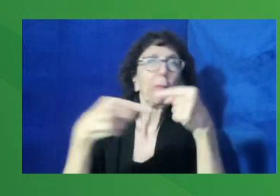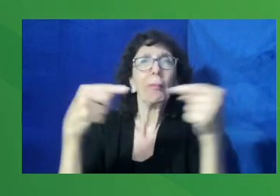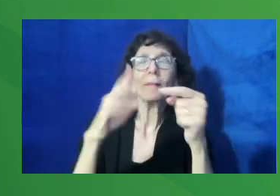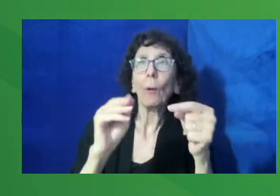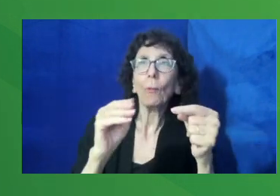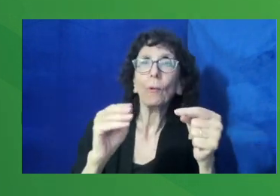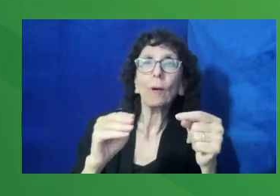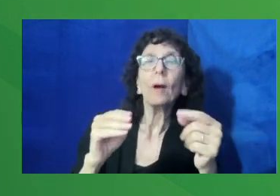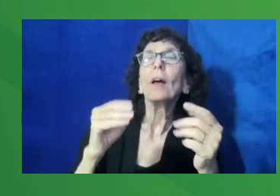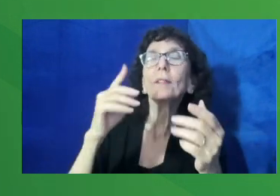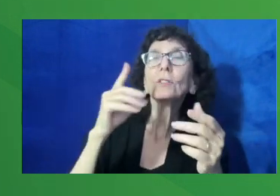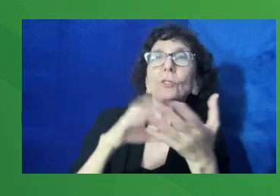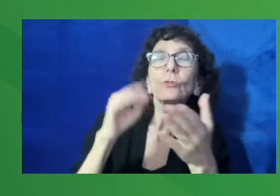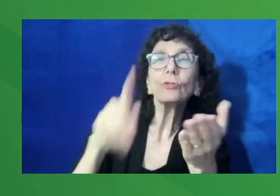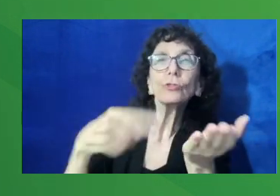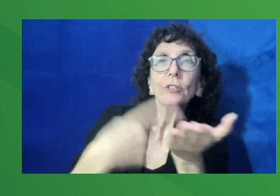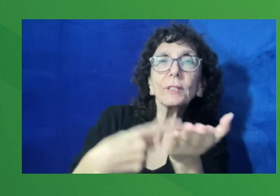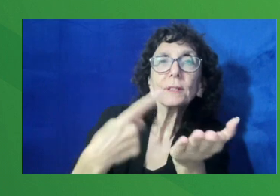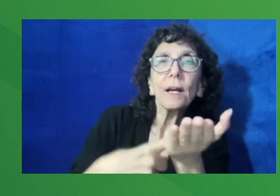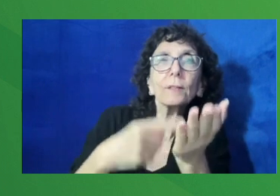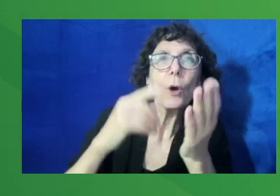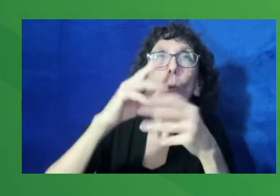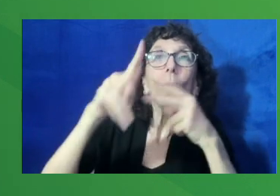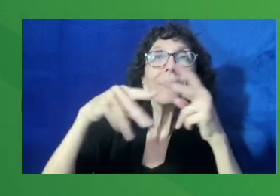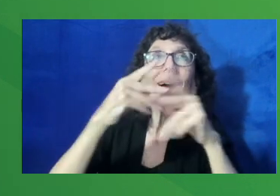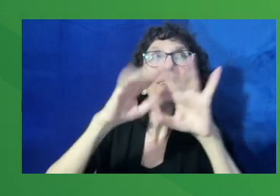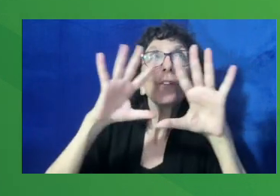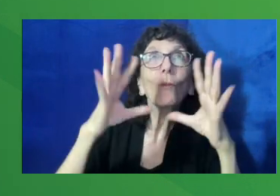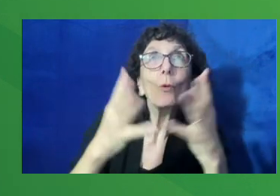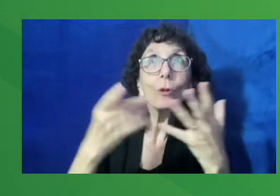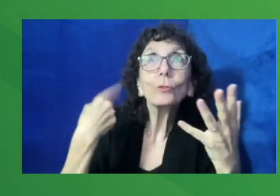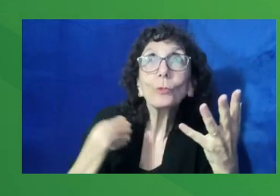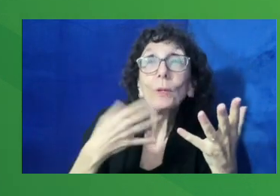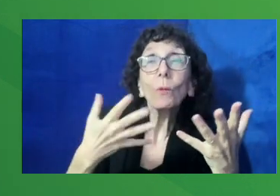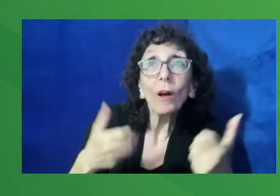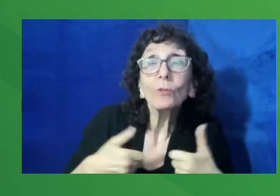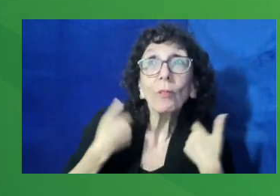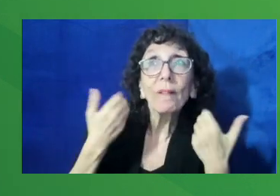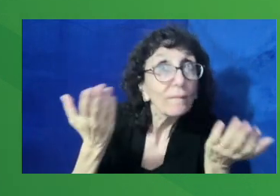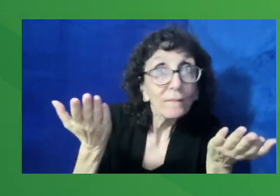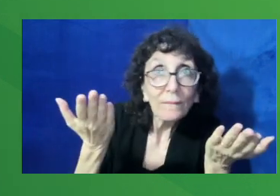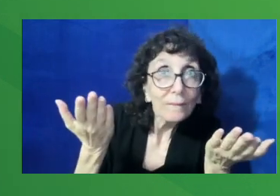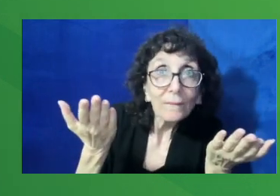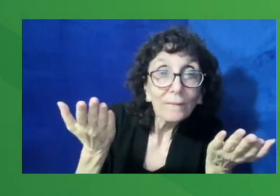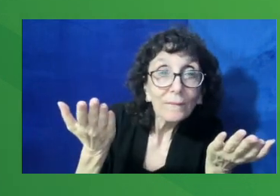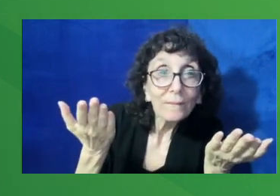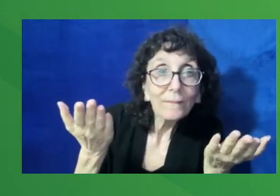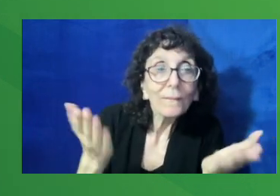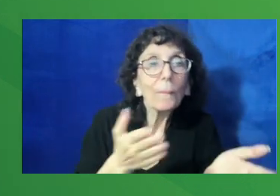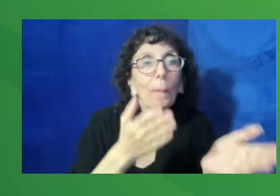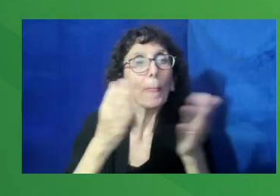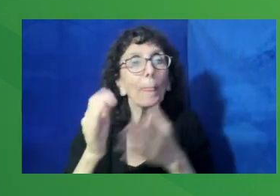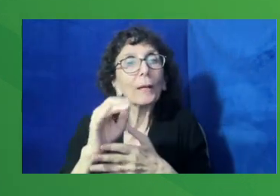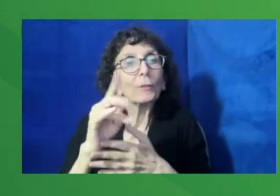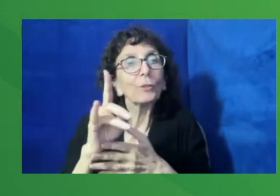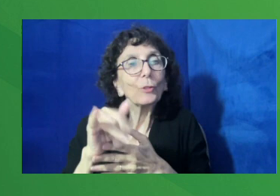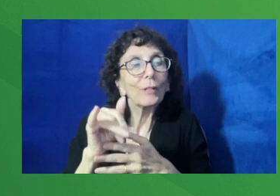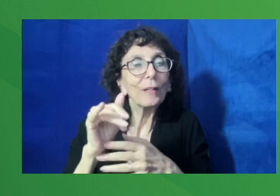we wanna live in. LAWRENCE PASKA: That's the ending. Judy, we've been working really hard today at this intersection between